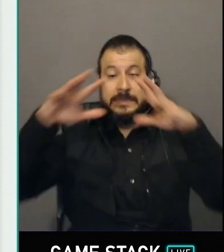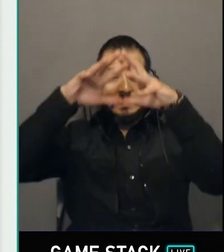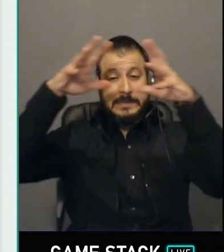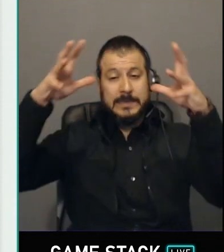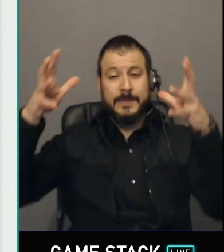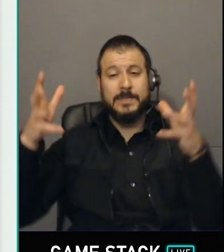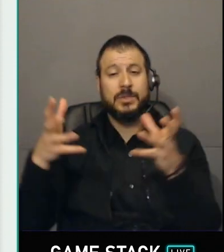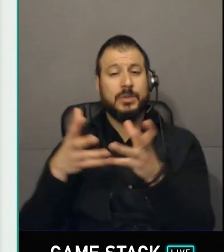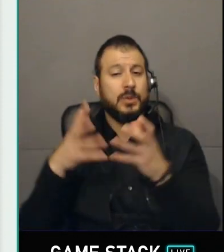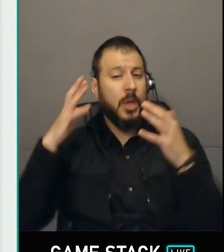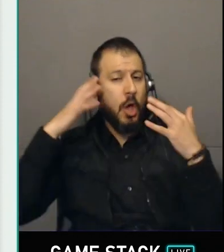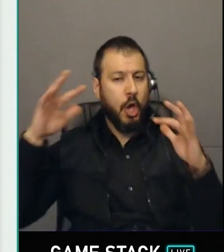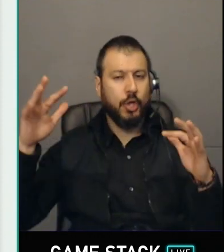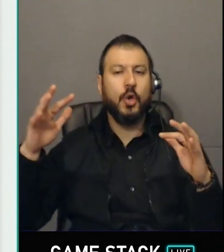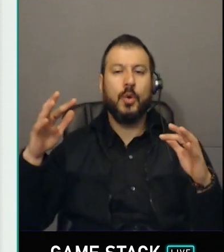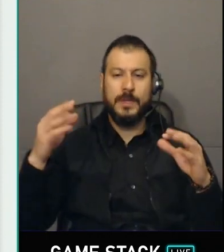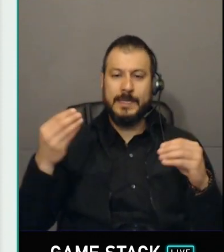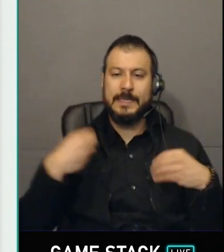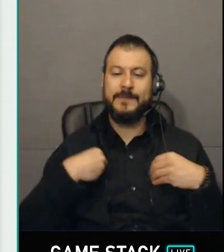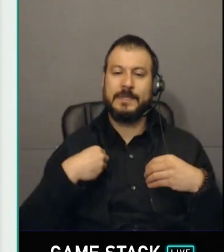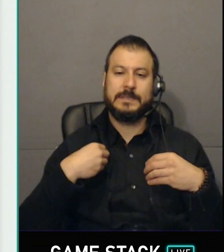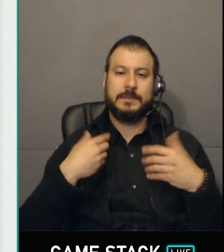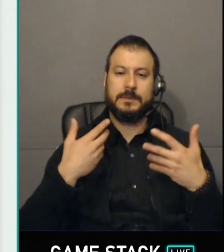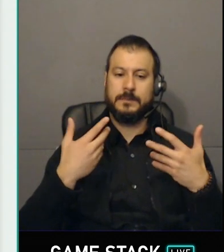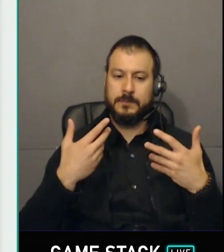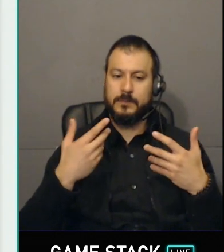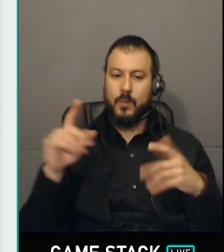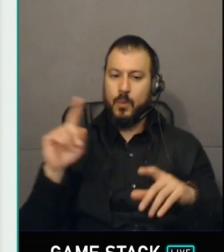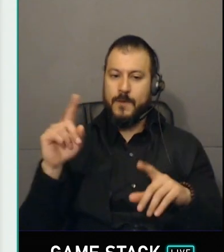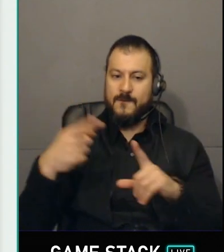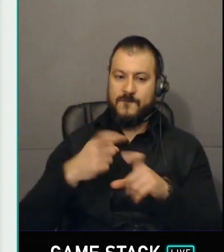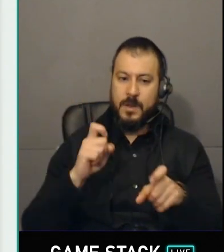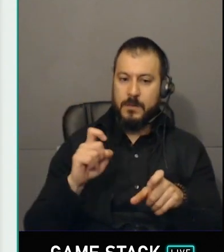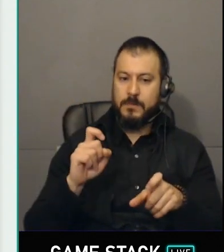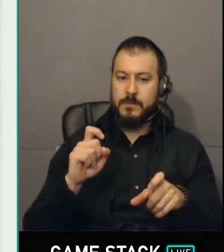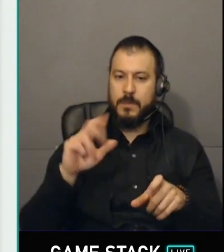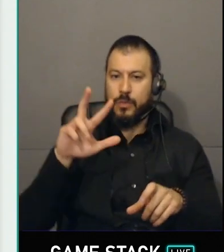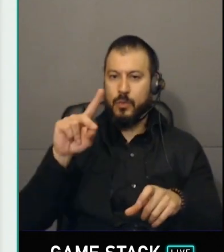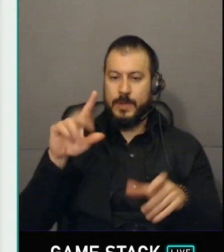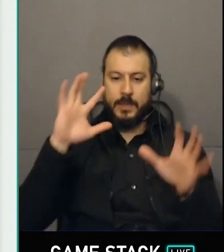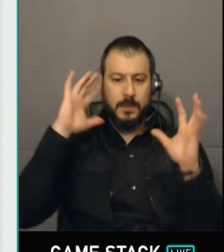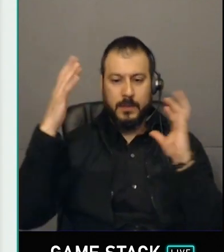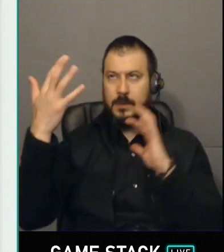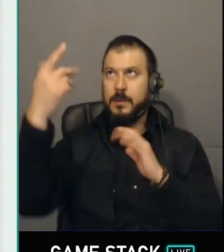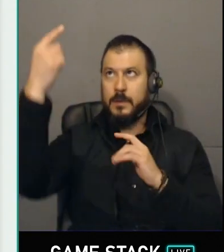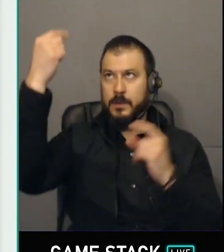that sounds are coming directly from objects in three dimensional space.